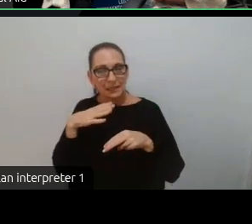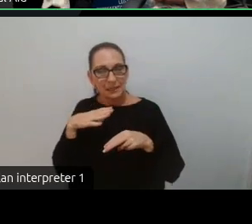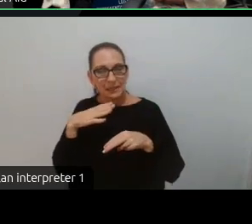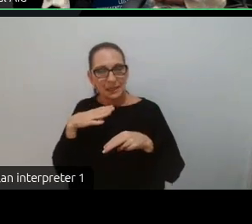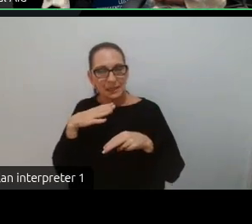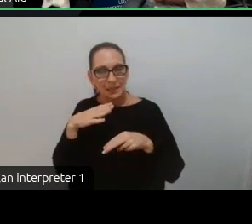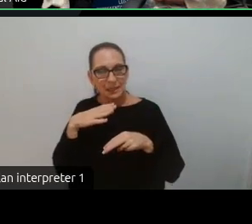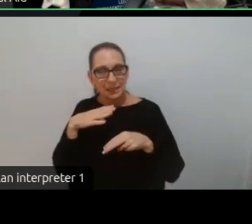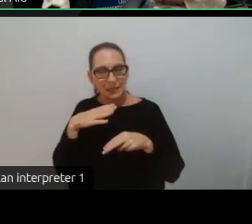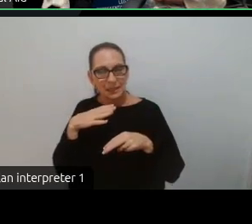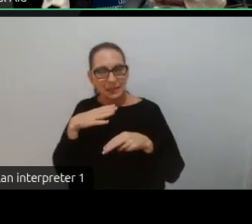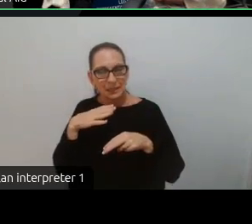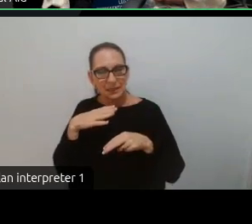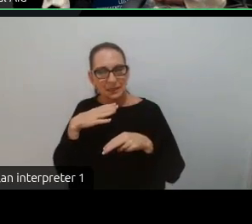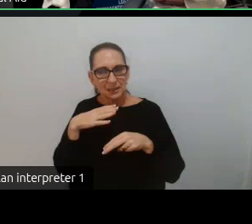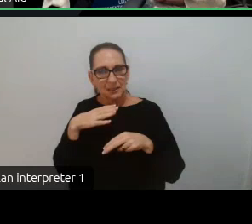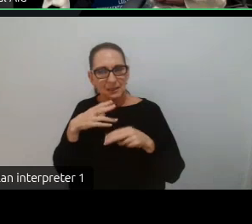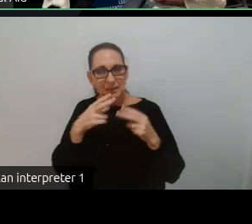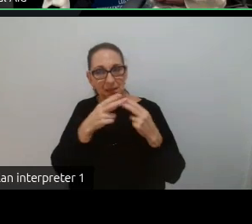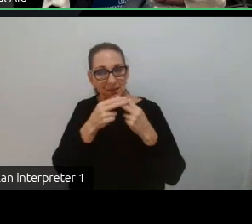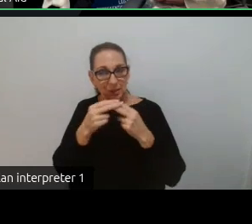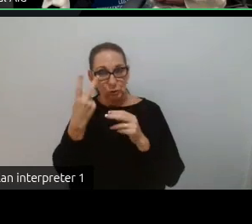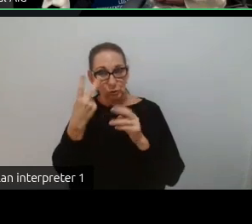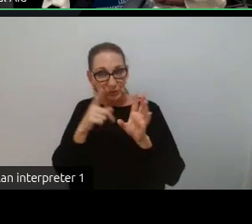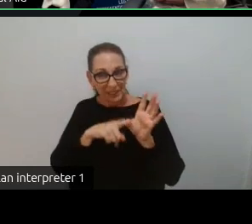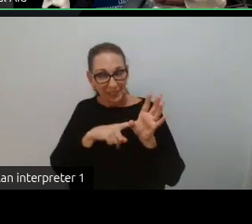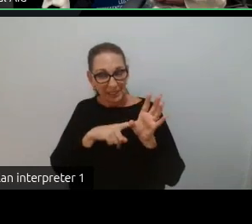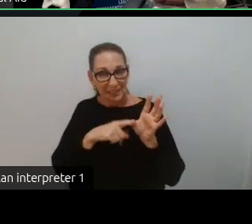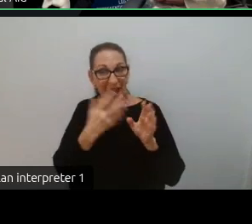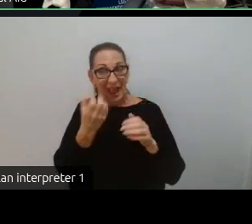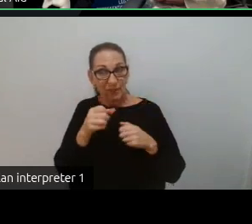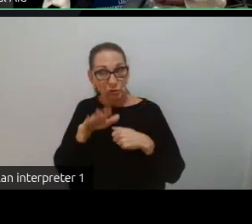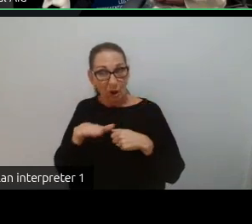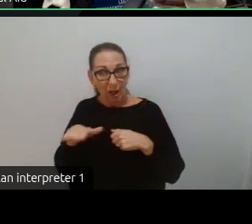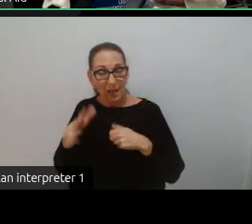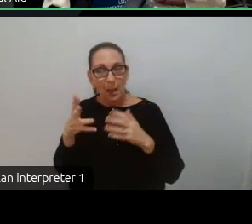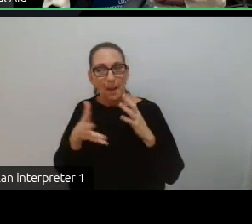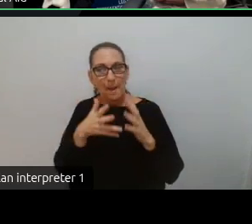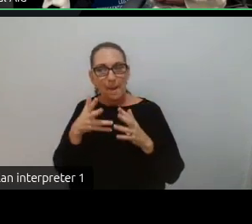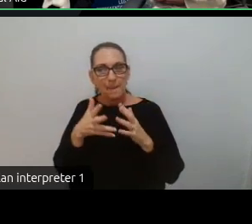that if there is a chart of the relationship and there significant non-financial contributions,